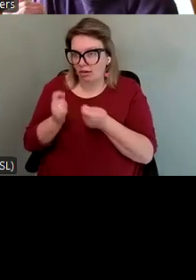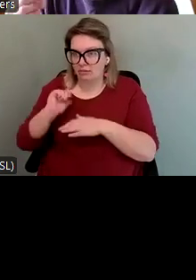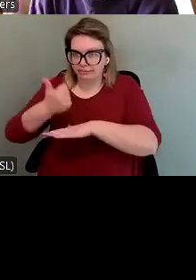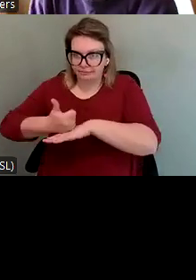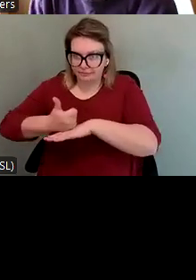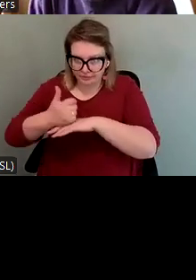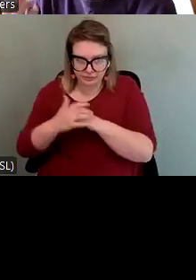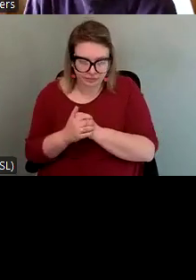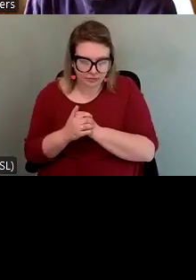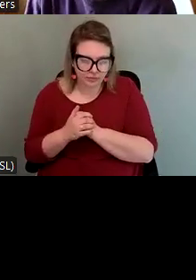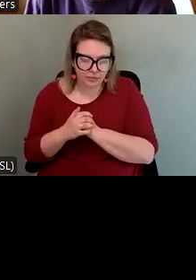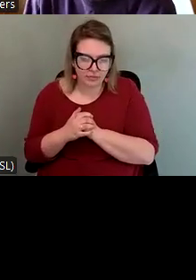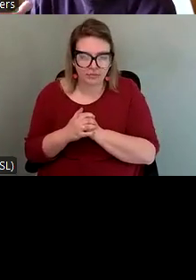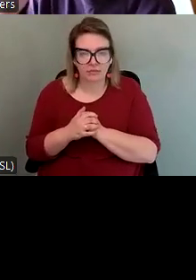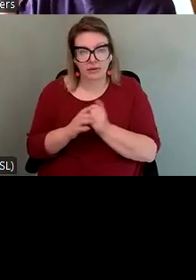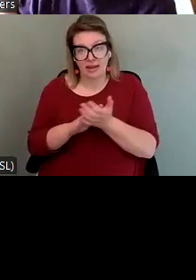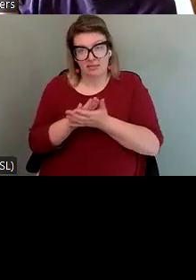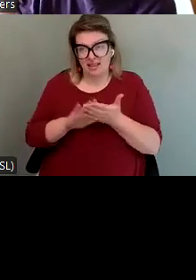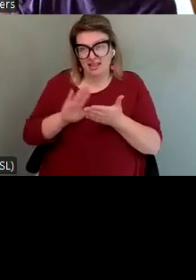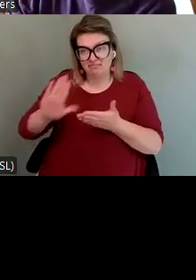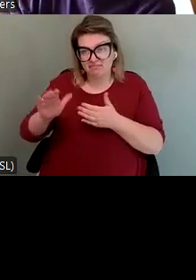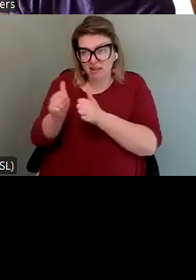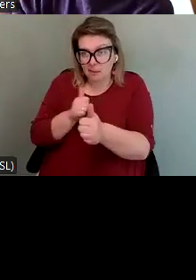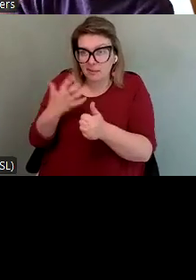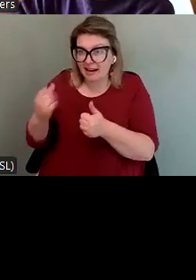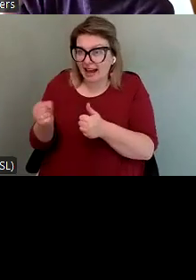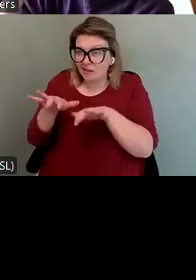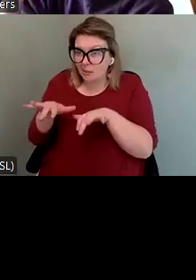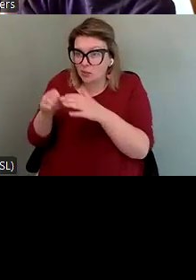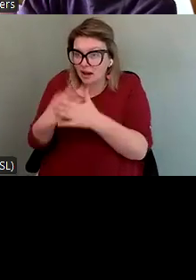If you have a developer in-house or you want to get really, really, really specific about certain things,